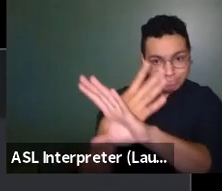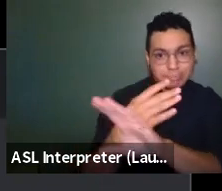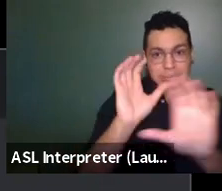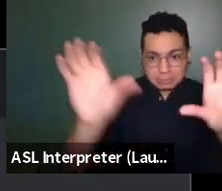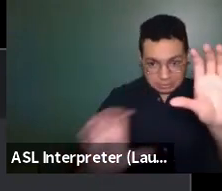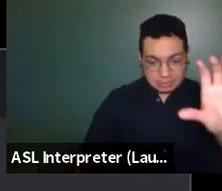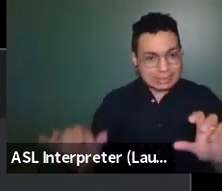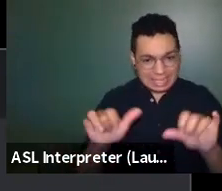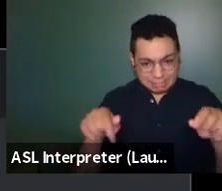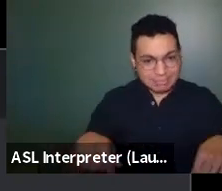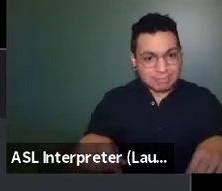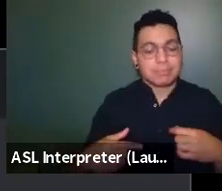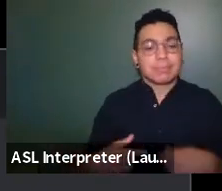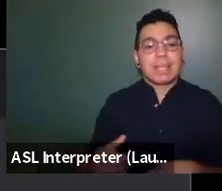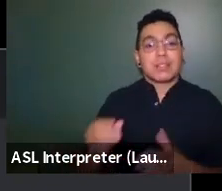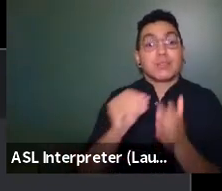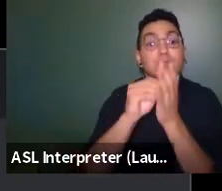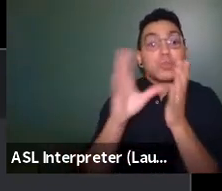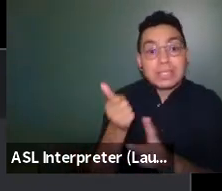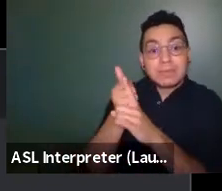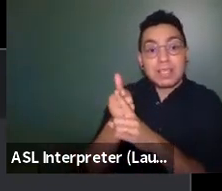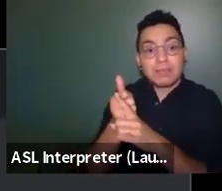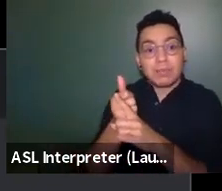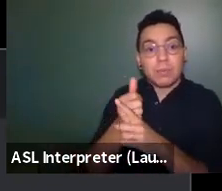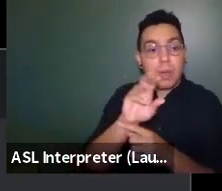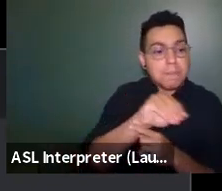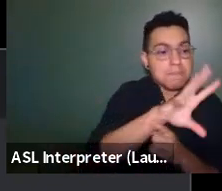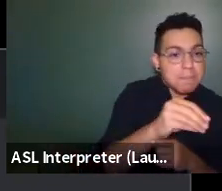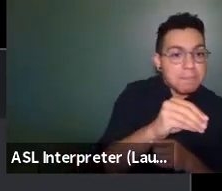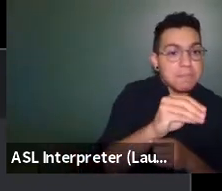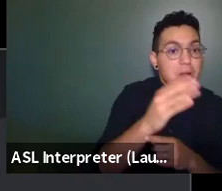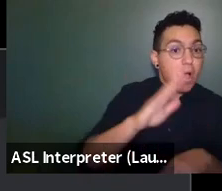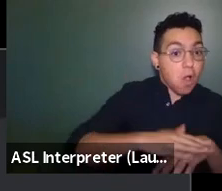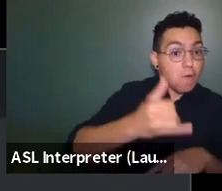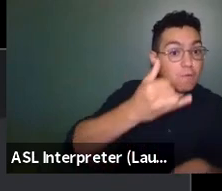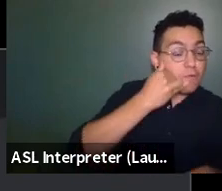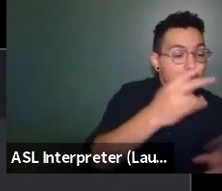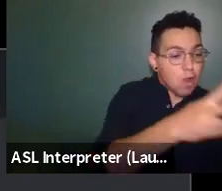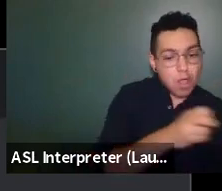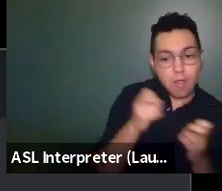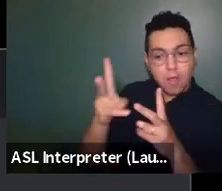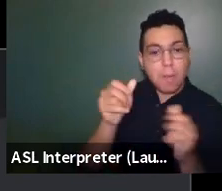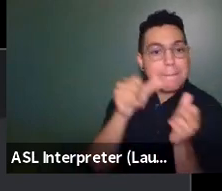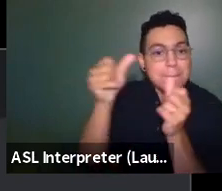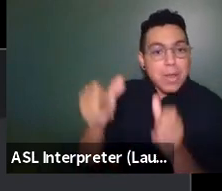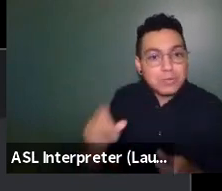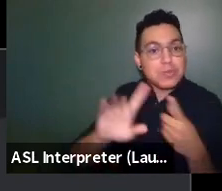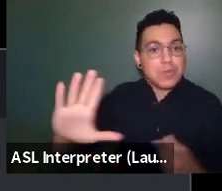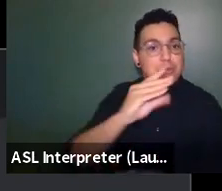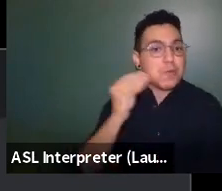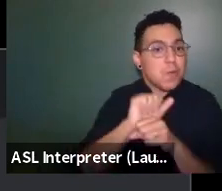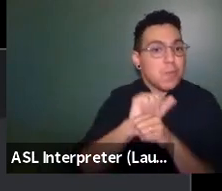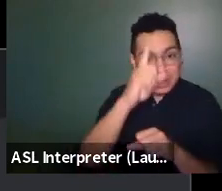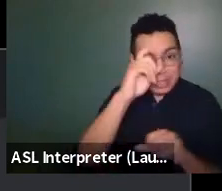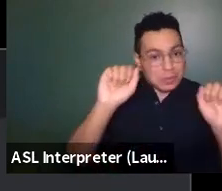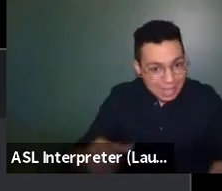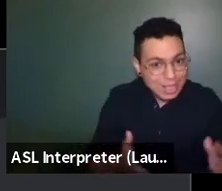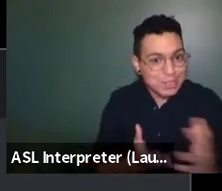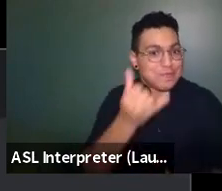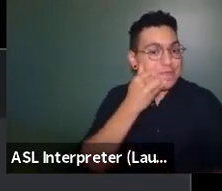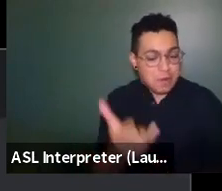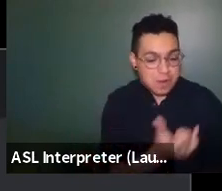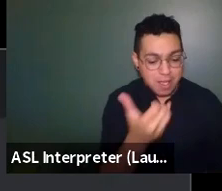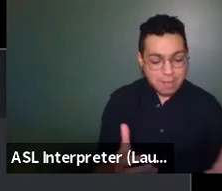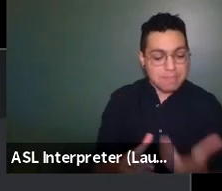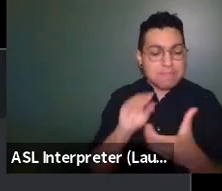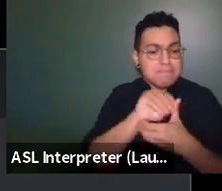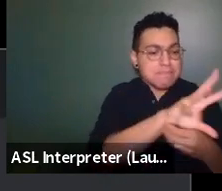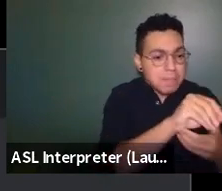ESD 101 - Jeff Crawford: the students were grabbing pictures with their phone and posting them to their assignment because you can do that pretty quickly, because it's integrated into their devices there.